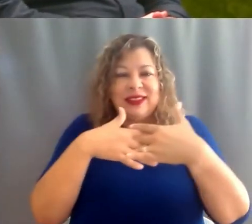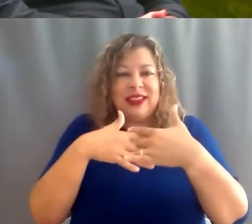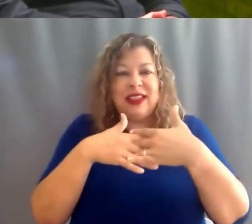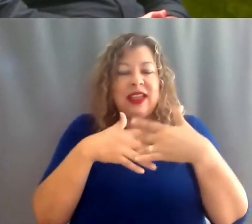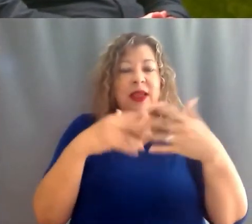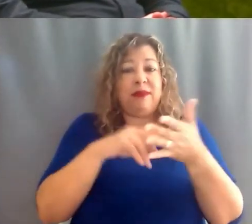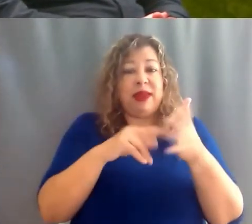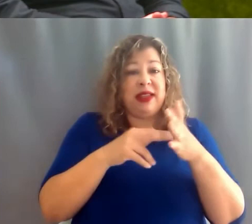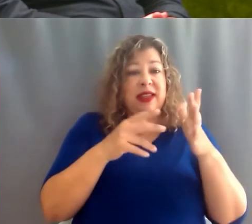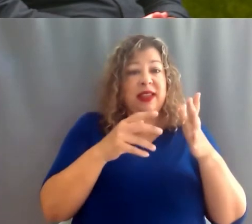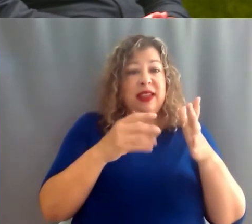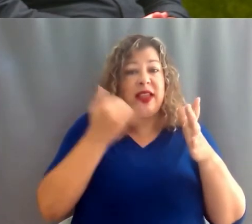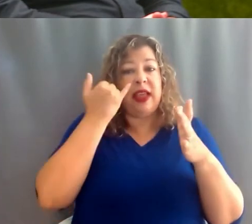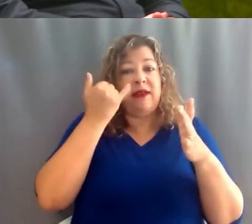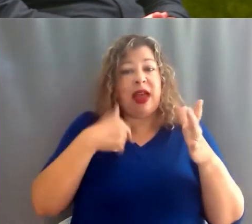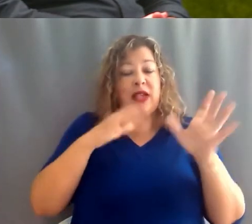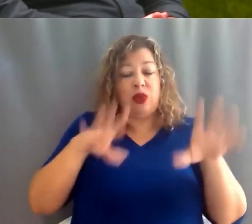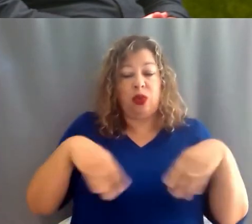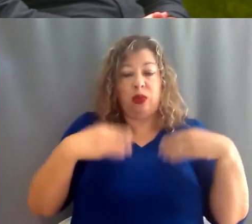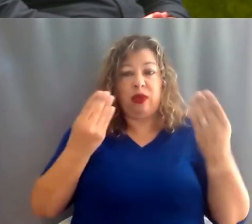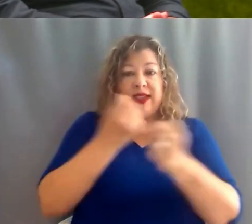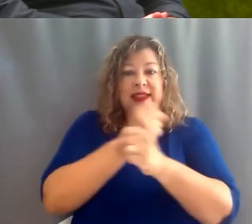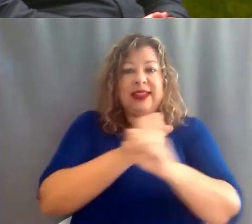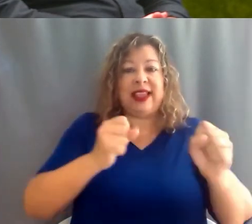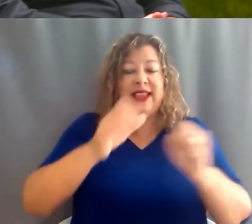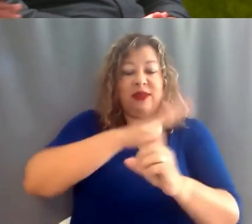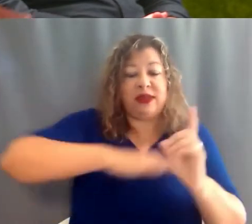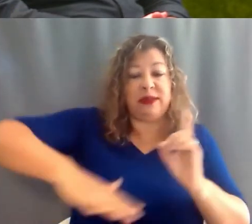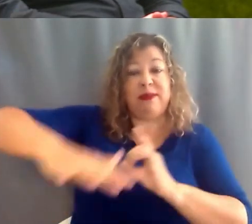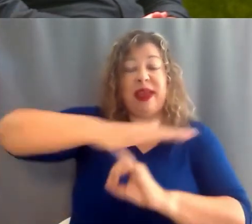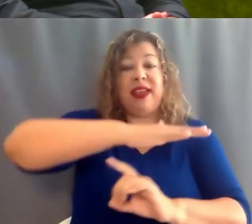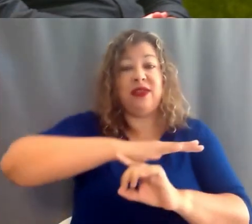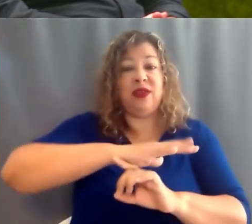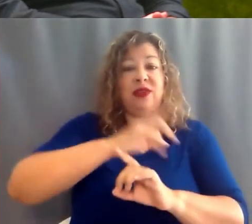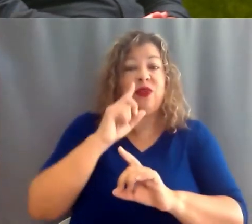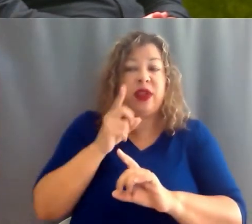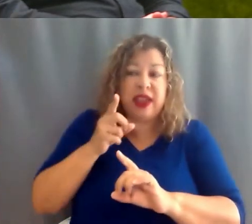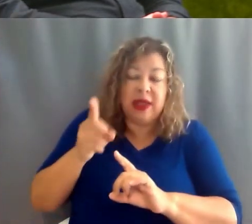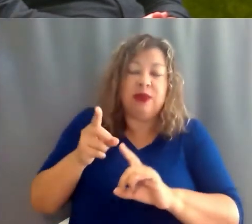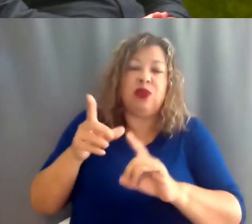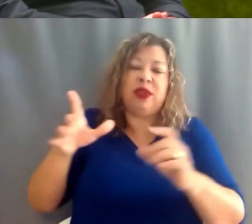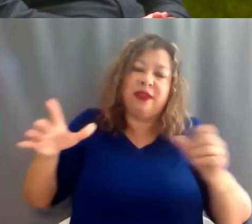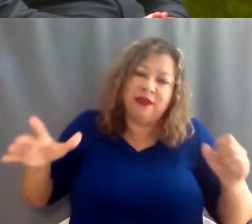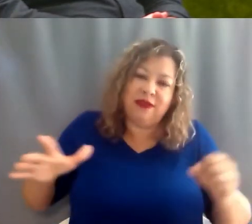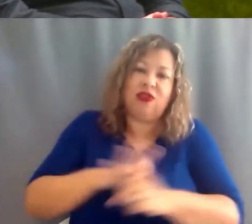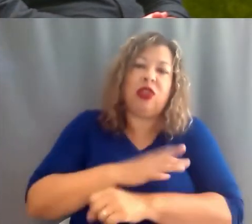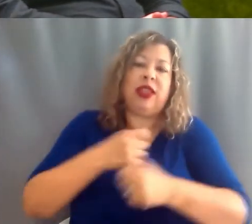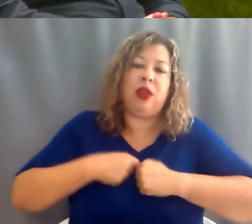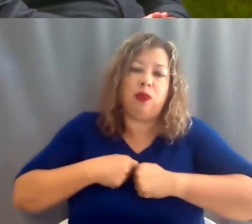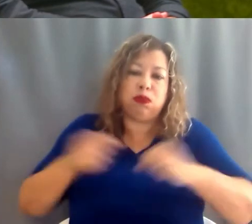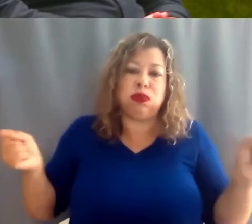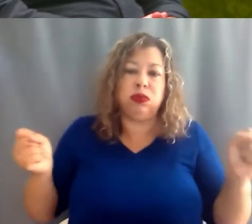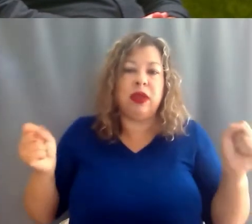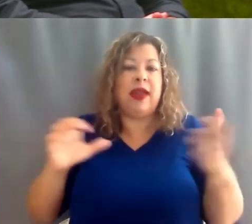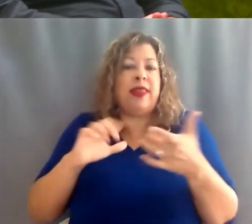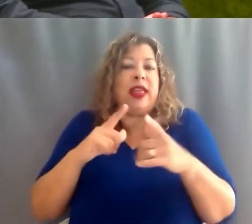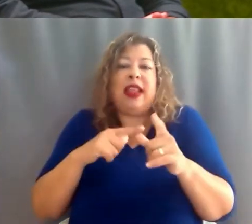providing a safe space for Ed to be who his entire self is, then how can I love all of Ed the way he needs to be loved? Yes, sir.